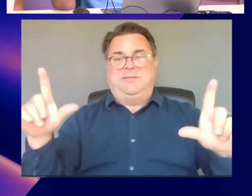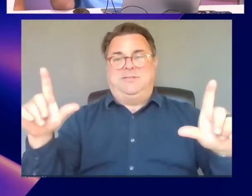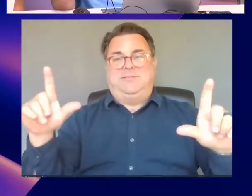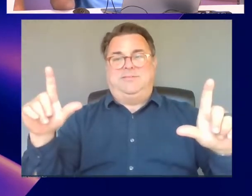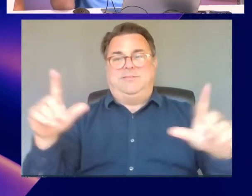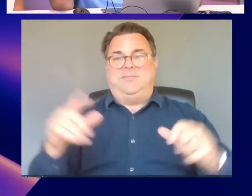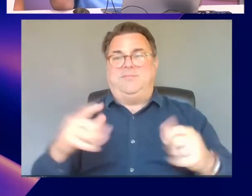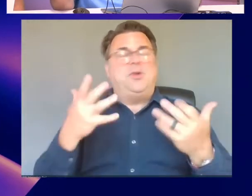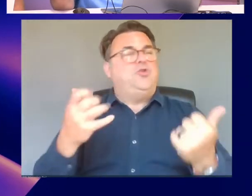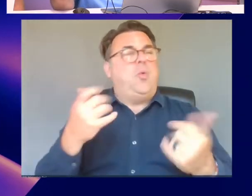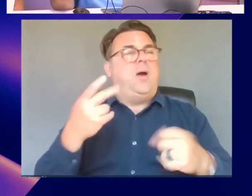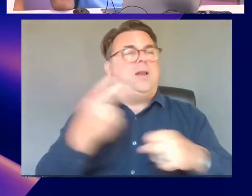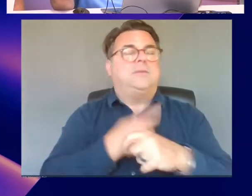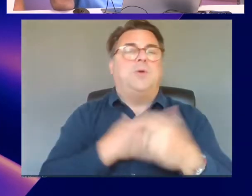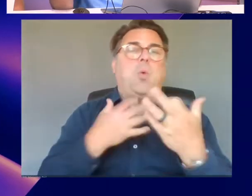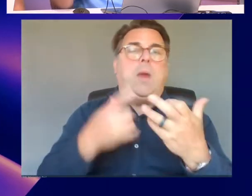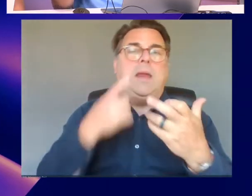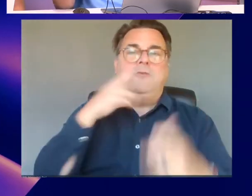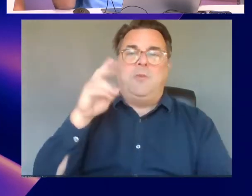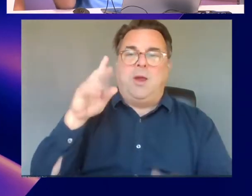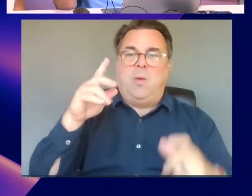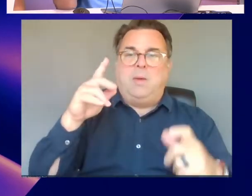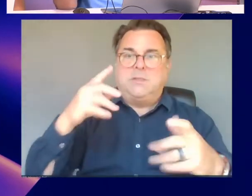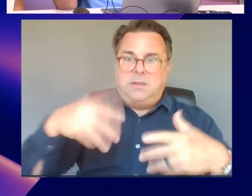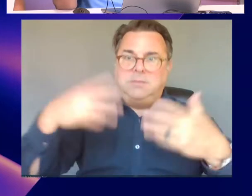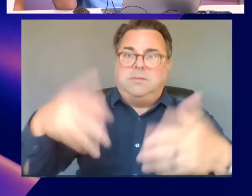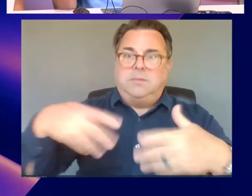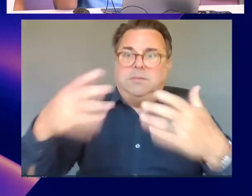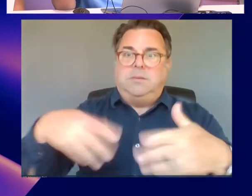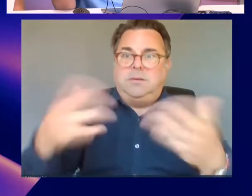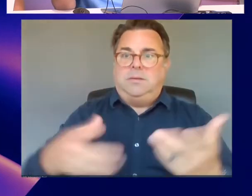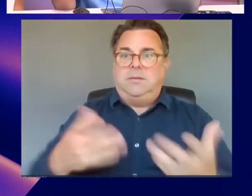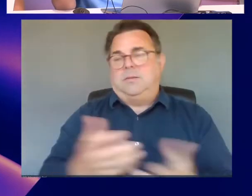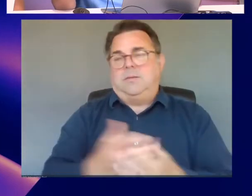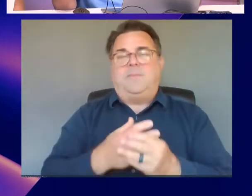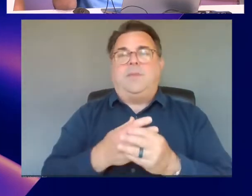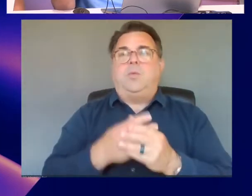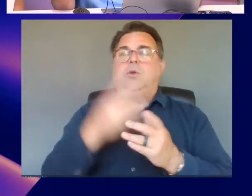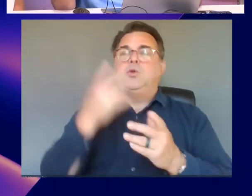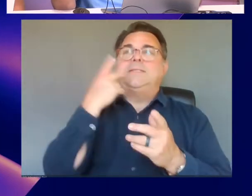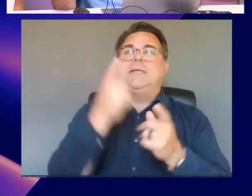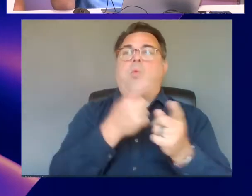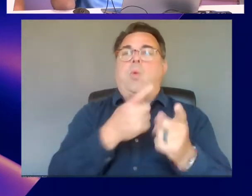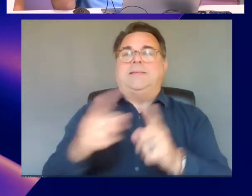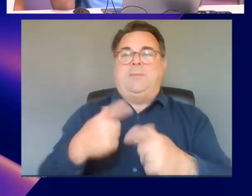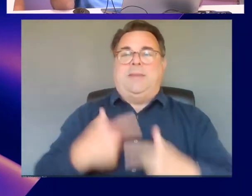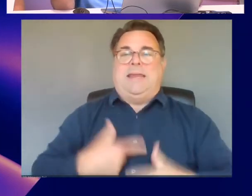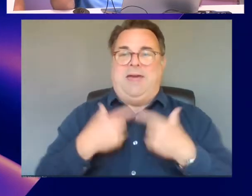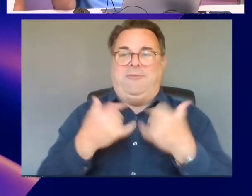for your website to go down, right? Then you just see what is happening, right? That is where operational analytics